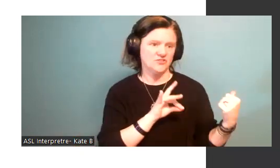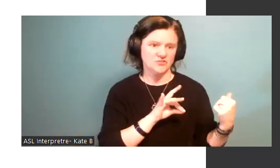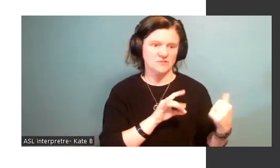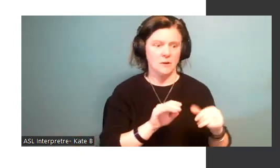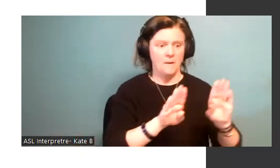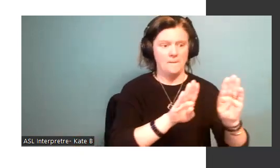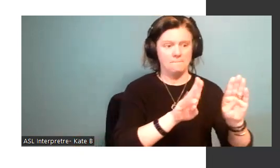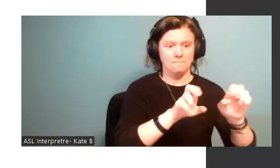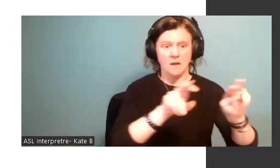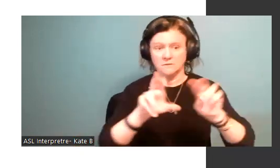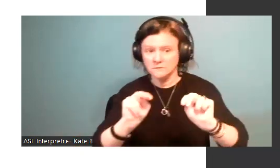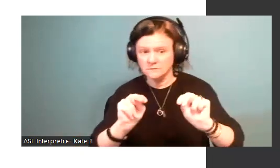have that functionality, especially if you